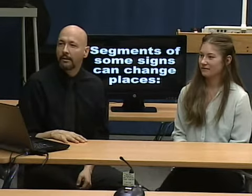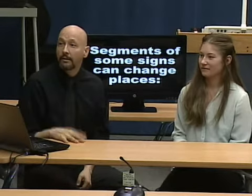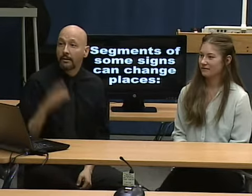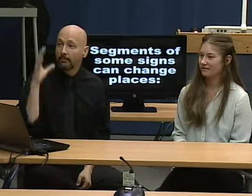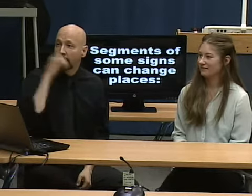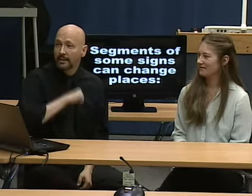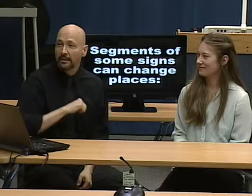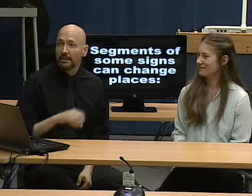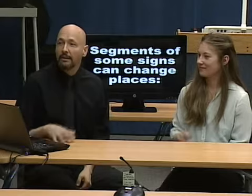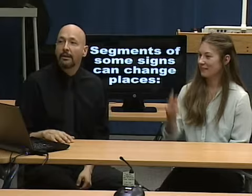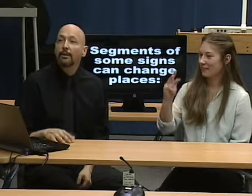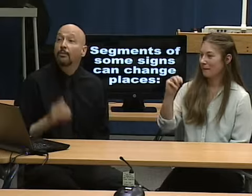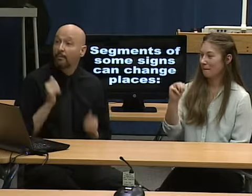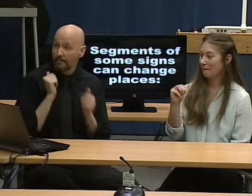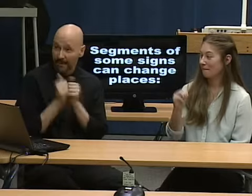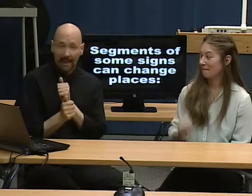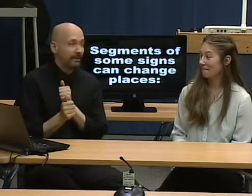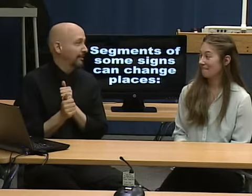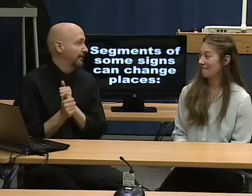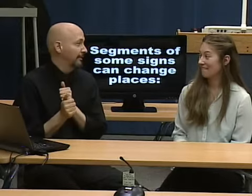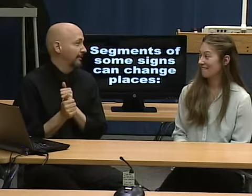You missed it? You pass your turn?